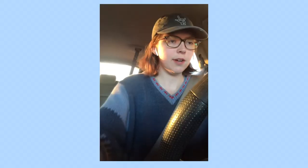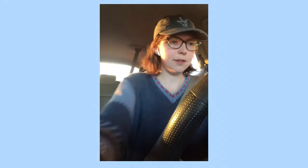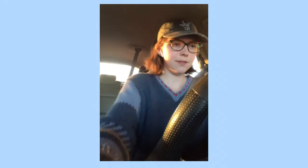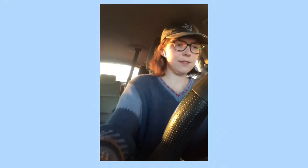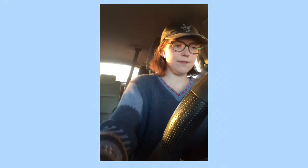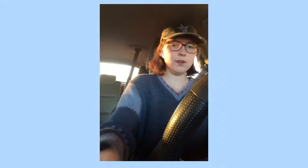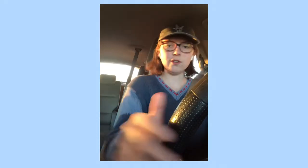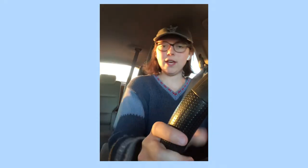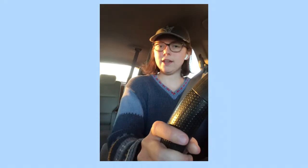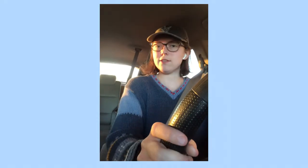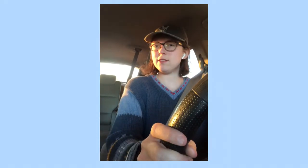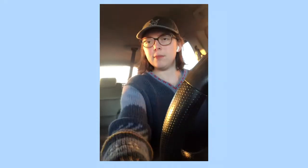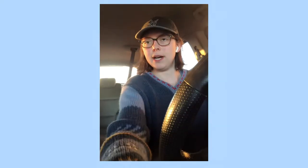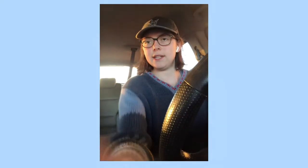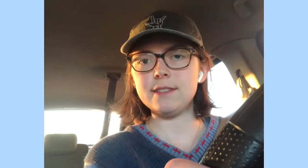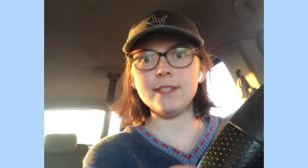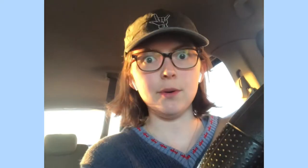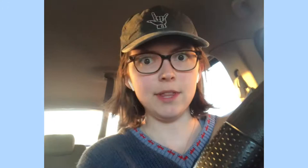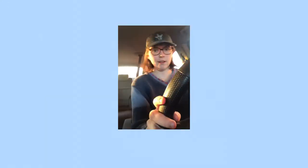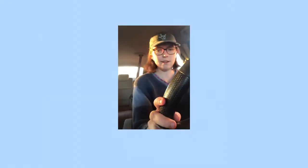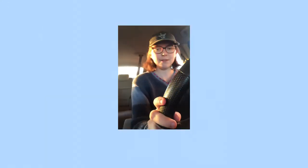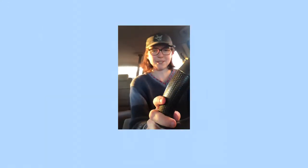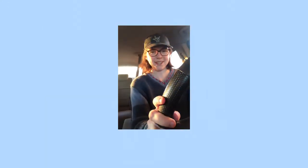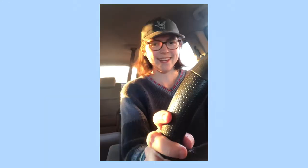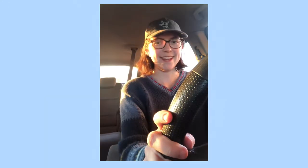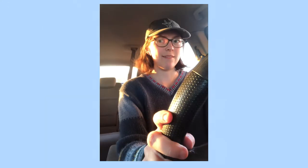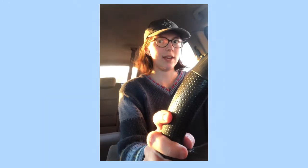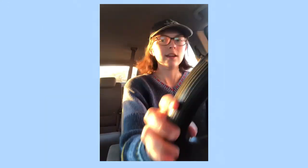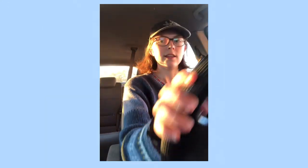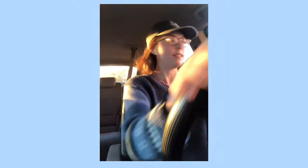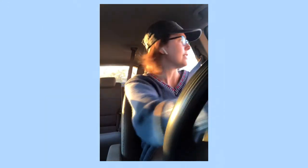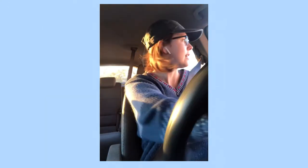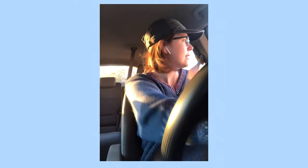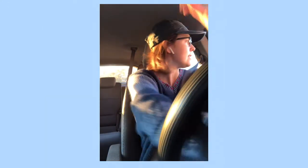so i know this is a vertical angle but deal with it i'm just kidding anyway this is gonna